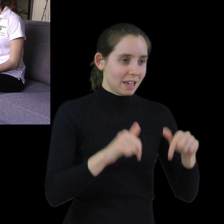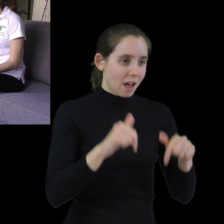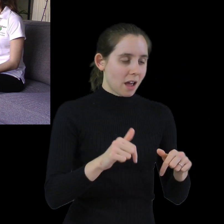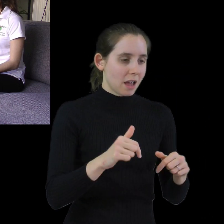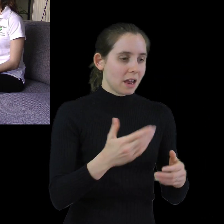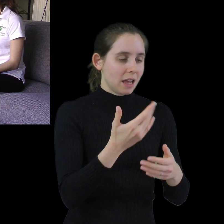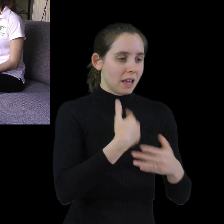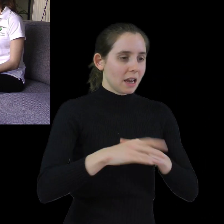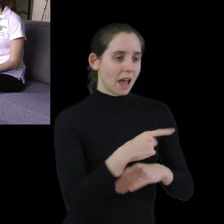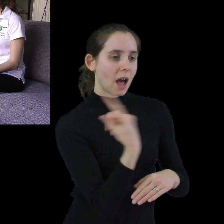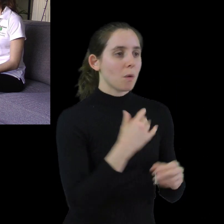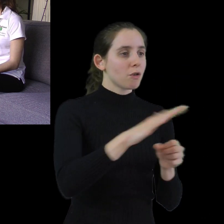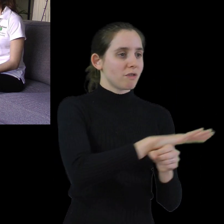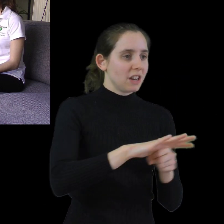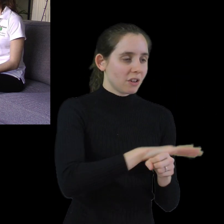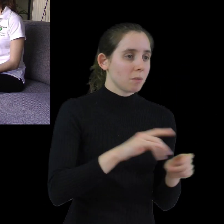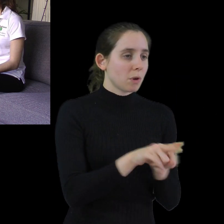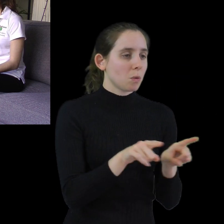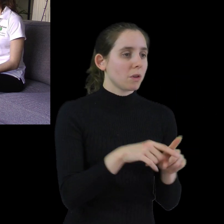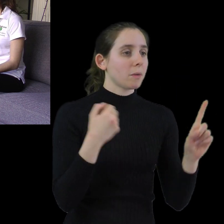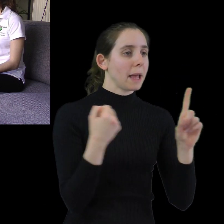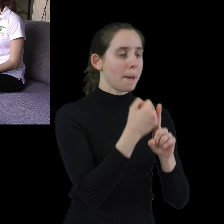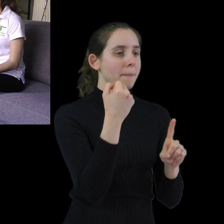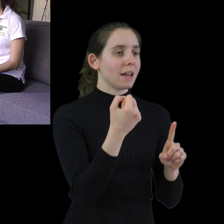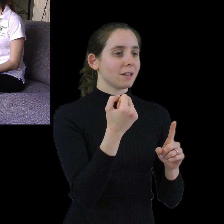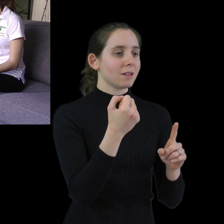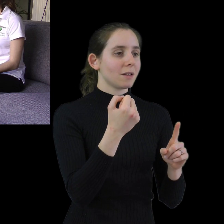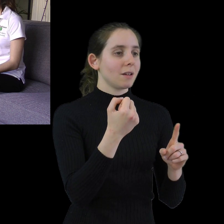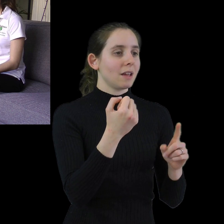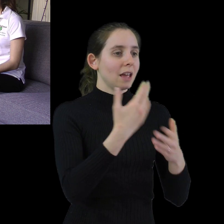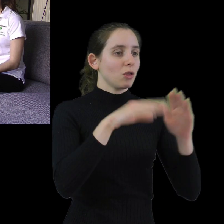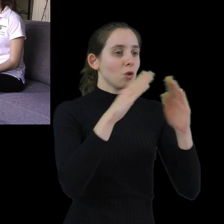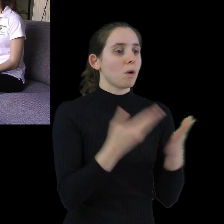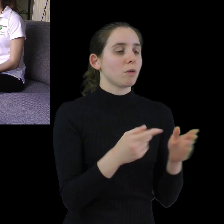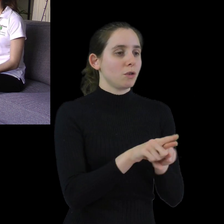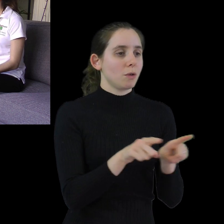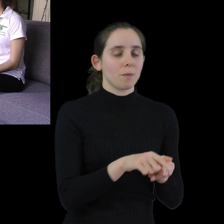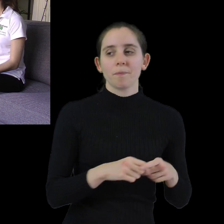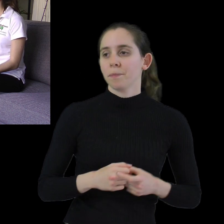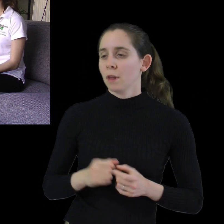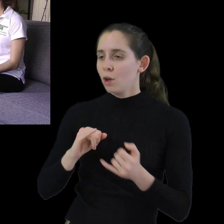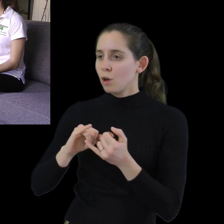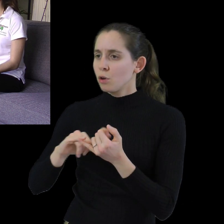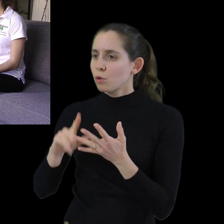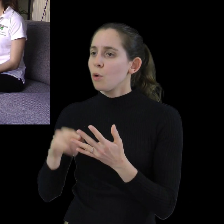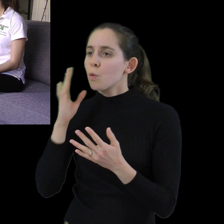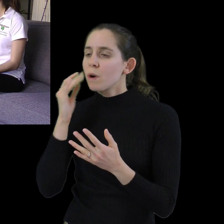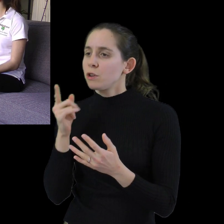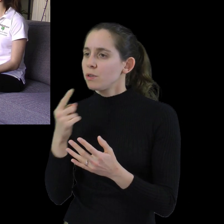our own region, but it has an impact worldwide as well. Kimberley: So on that note, so when you say